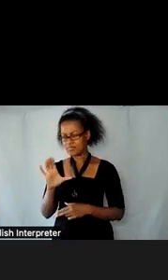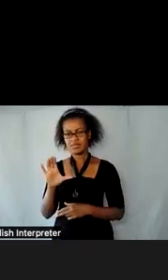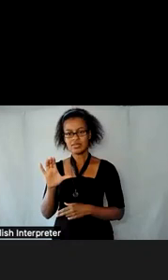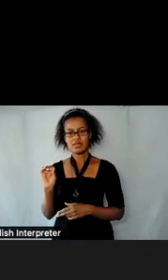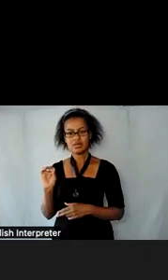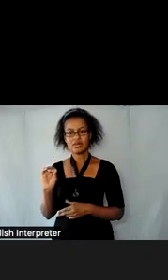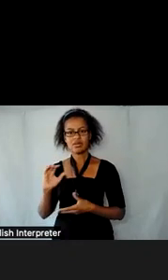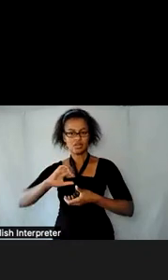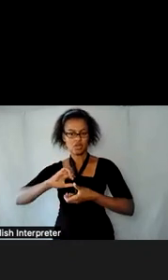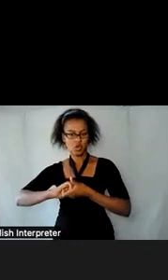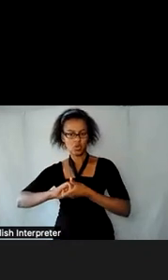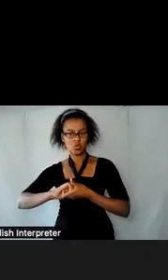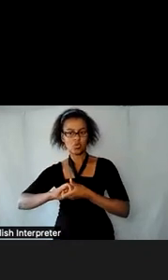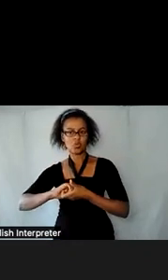So sorry about that.